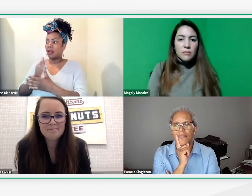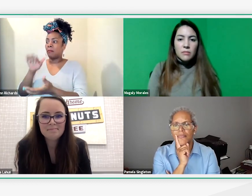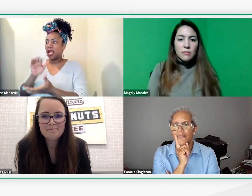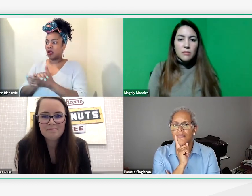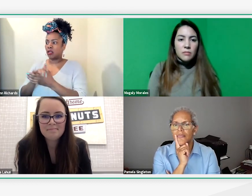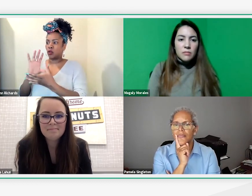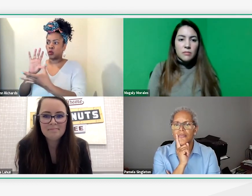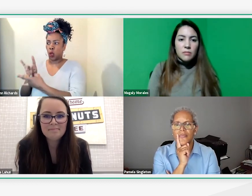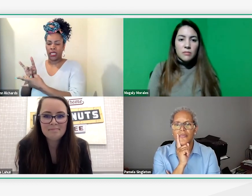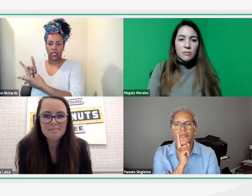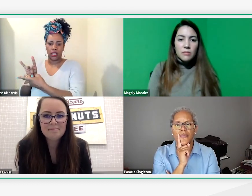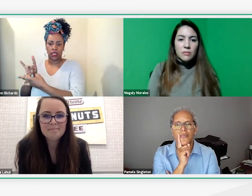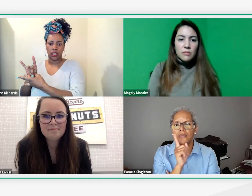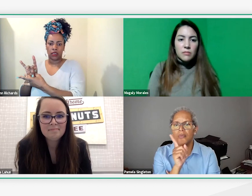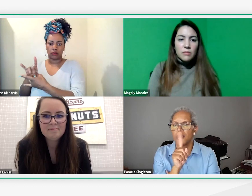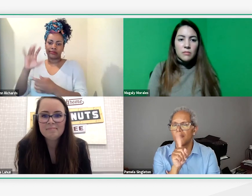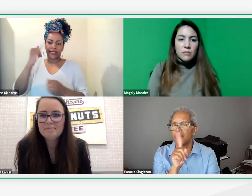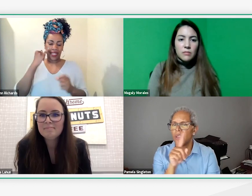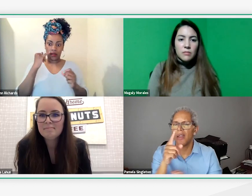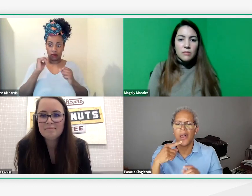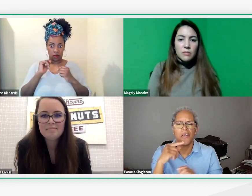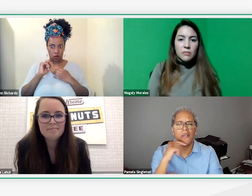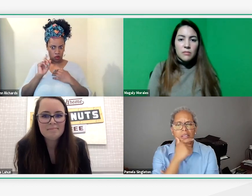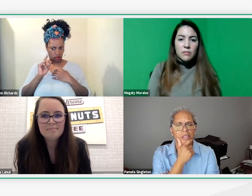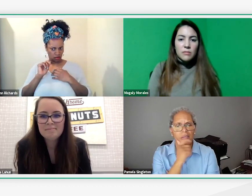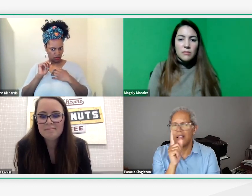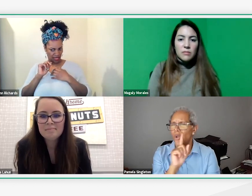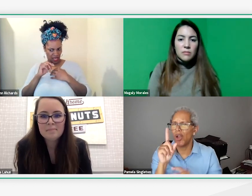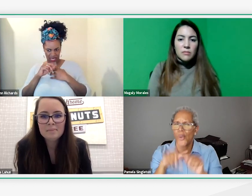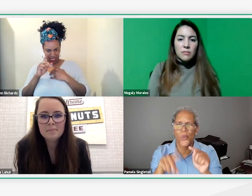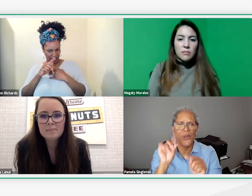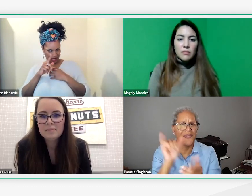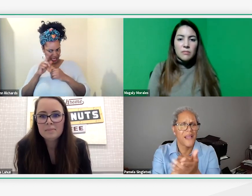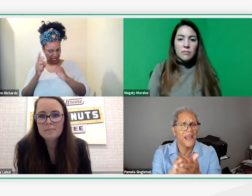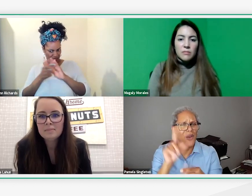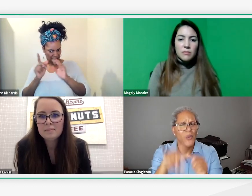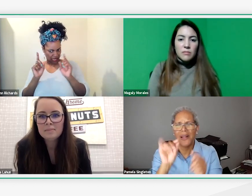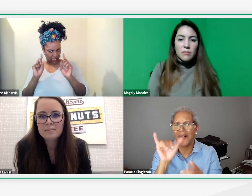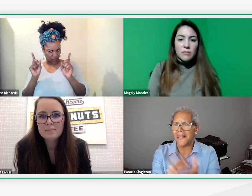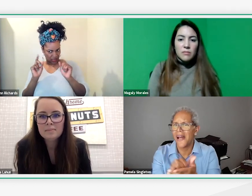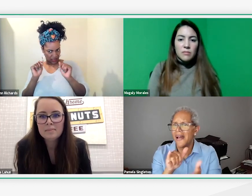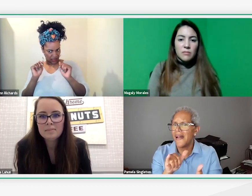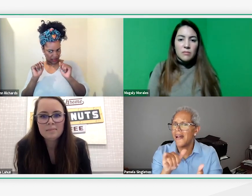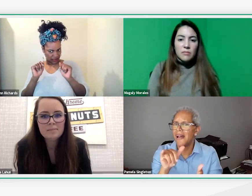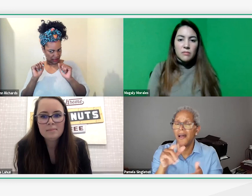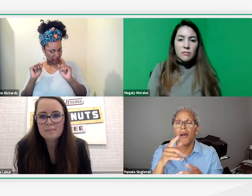if it helps get more refund compared to filing as married jointly? >>PAMELA SINGLETON: Yeah, you can't.